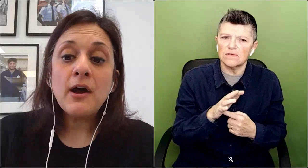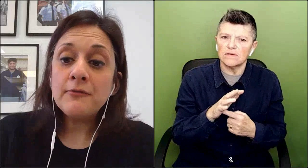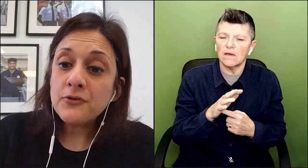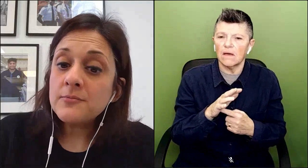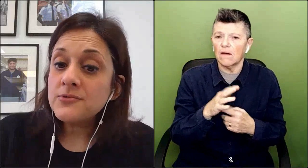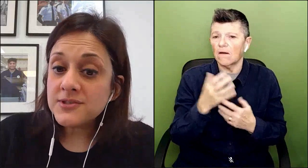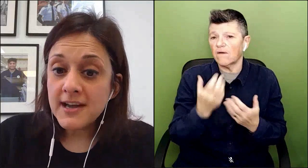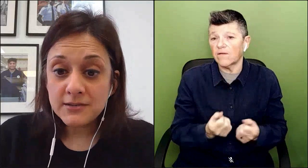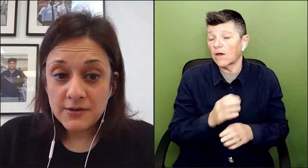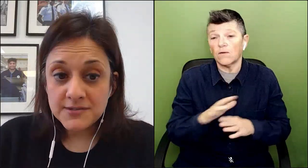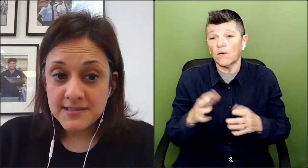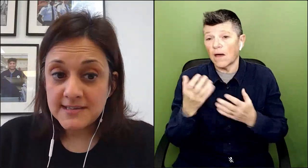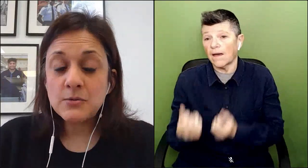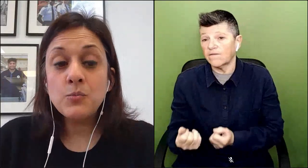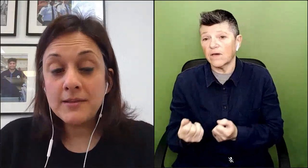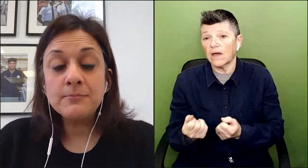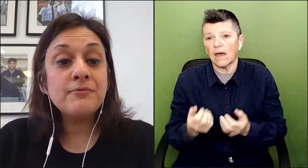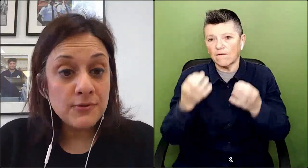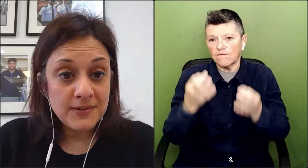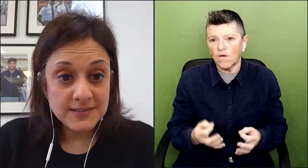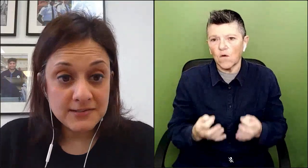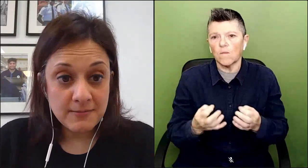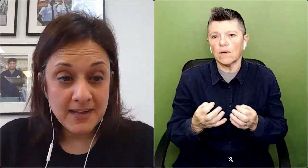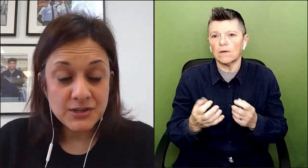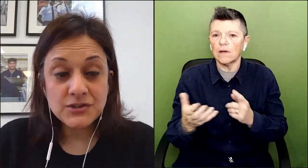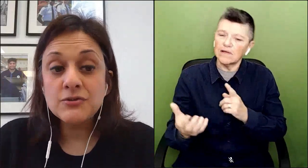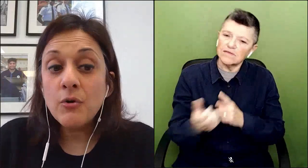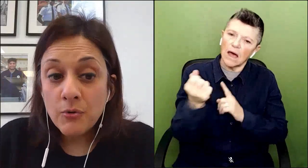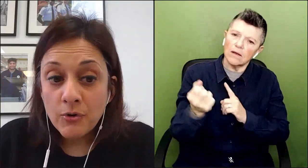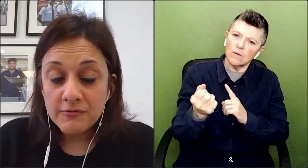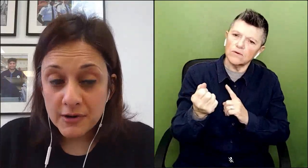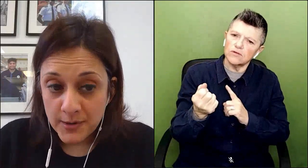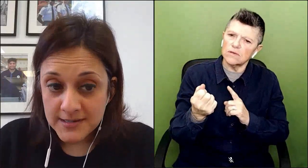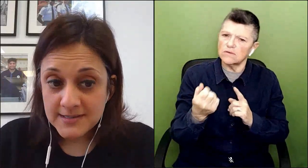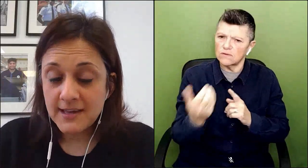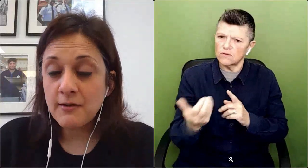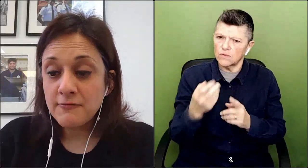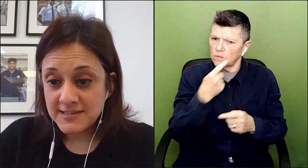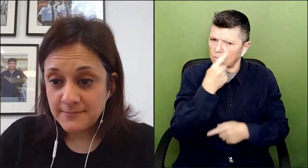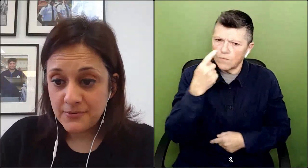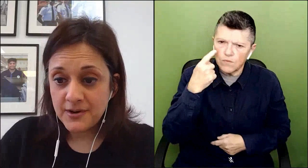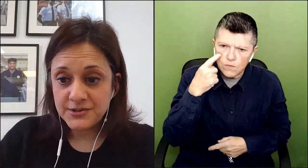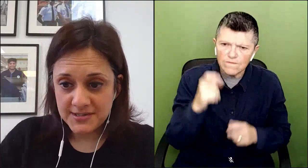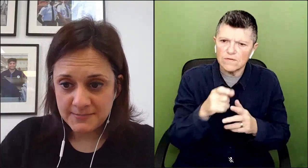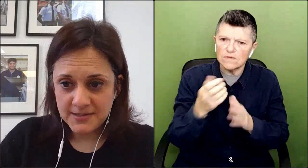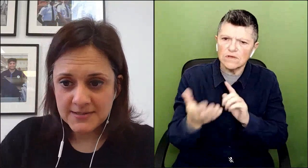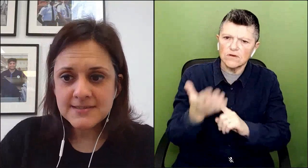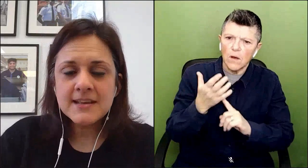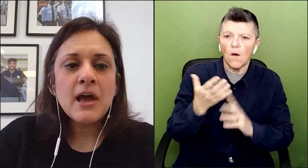a formal diagnosis when proving discrimination or requesting reasonable adjustments.